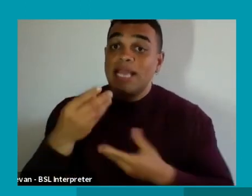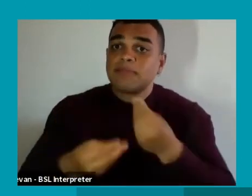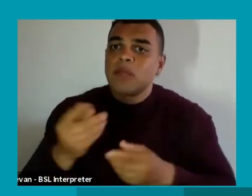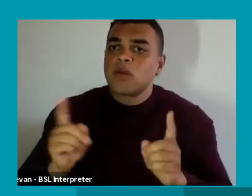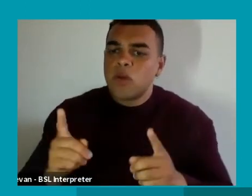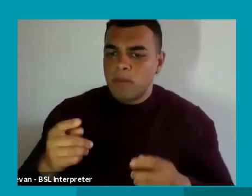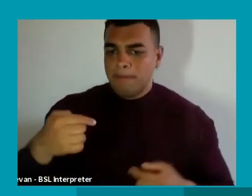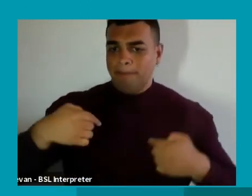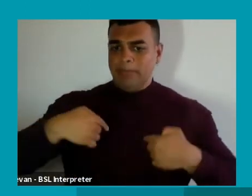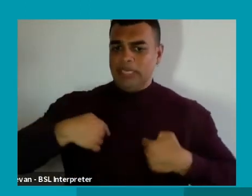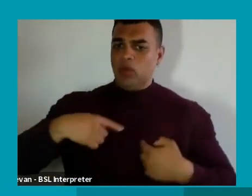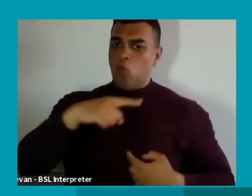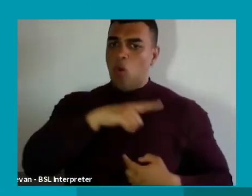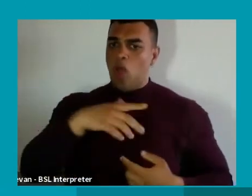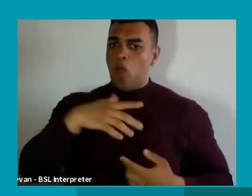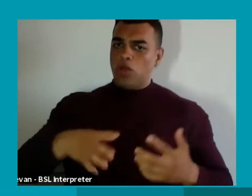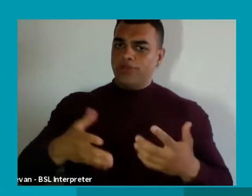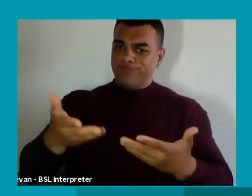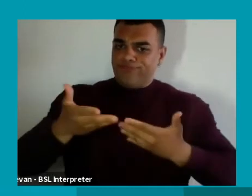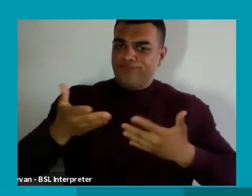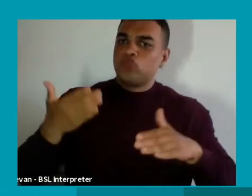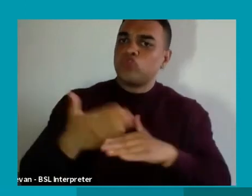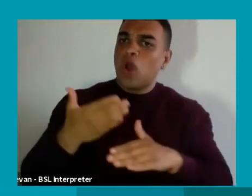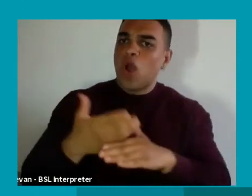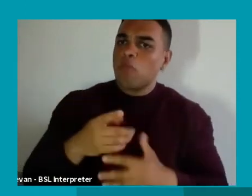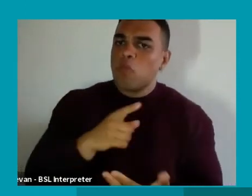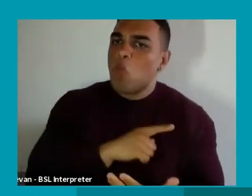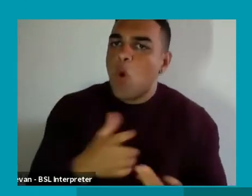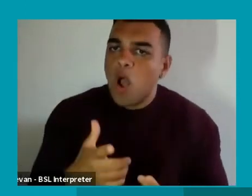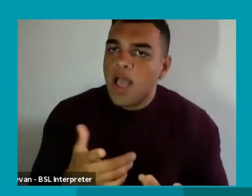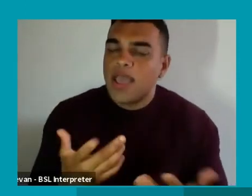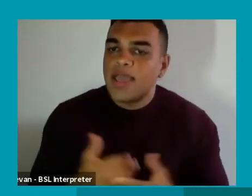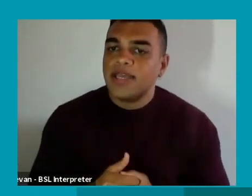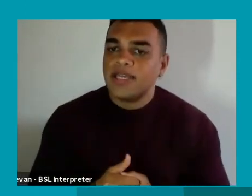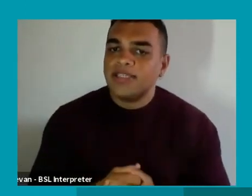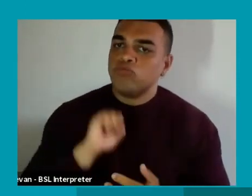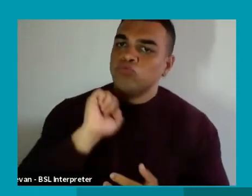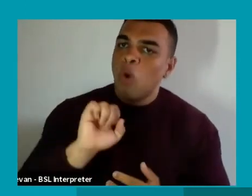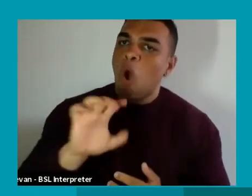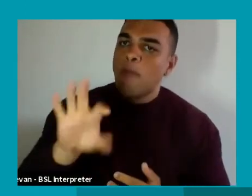And give us 250 words on why this is the right job for you or why you want this job.